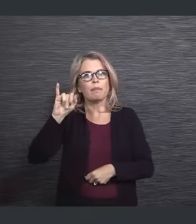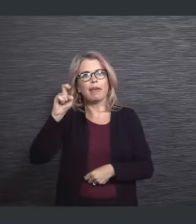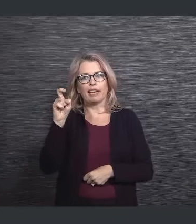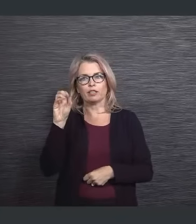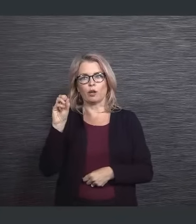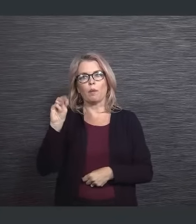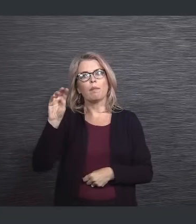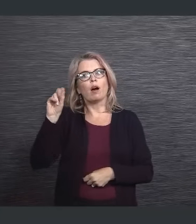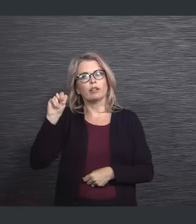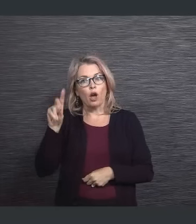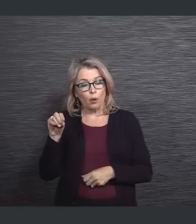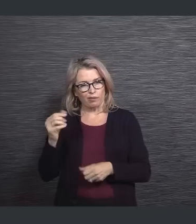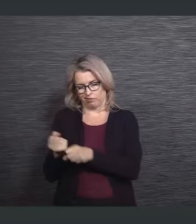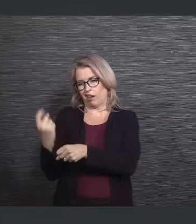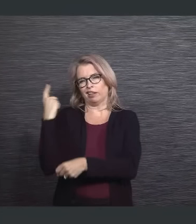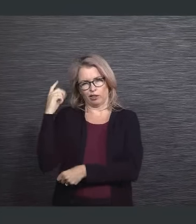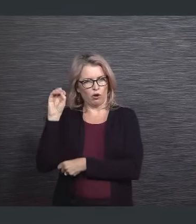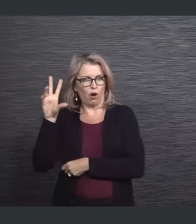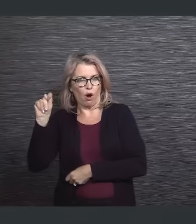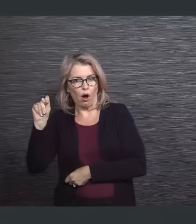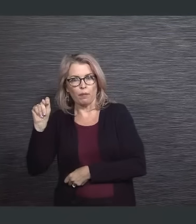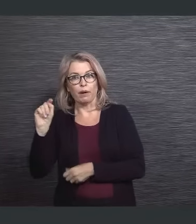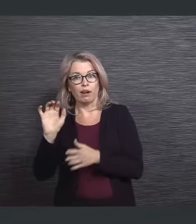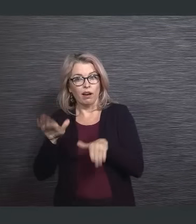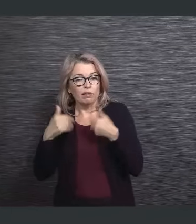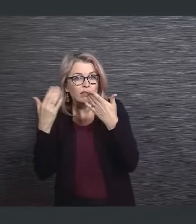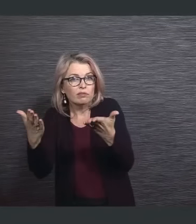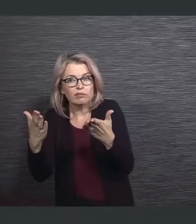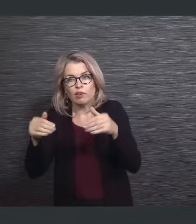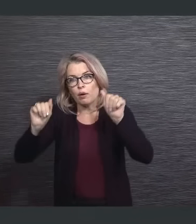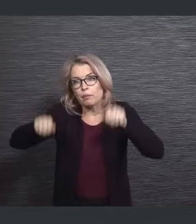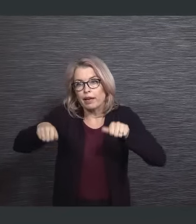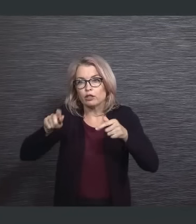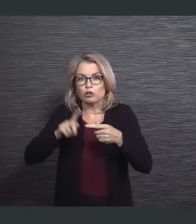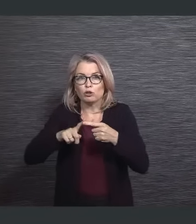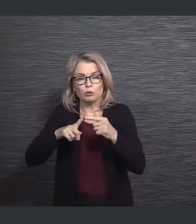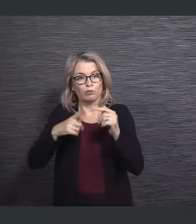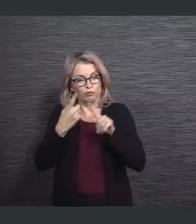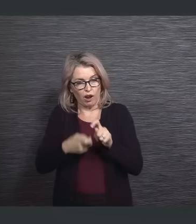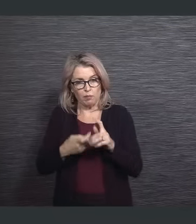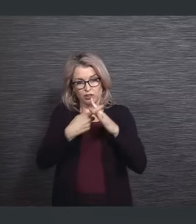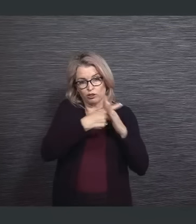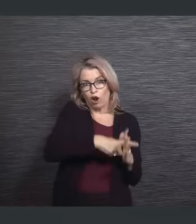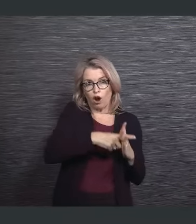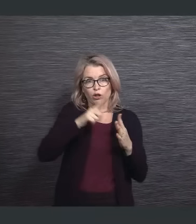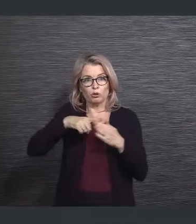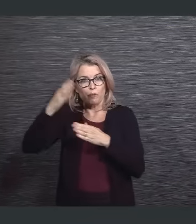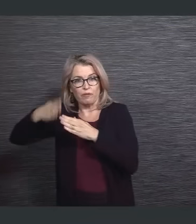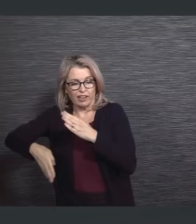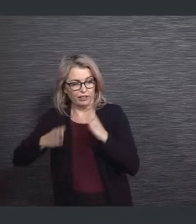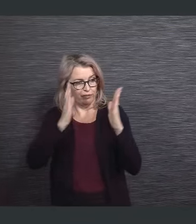giving us the ability to deliver an end-to-end virtual production solution.